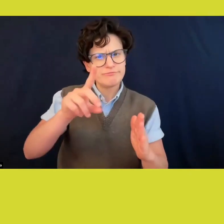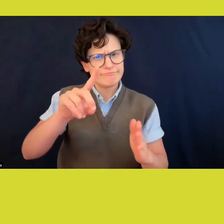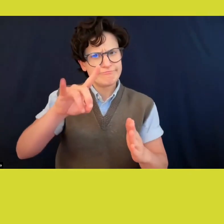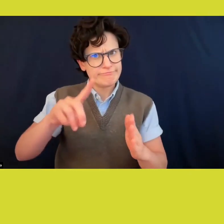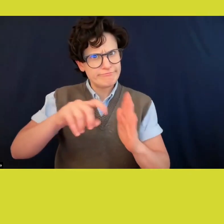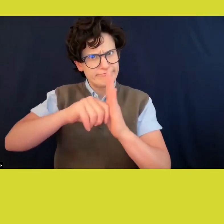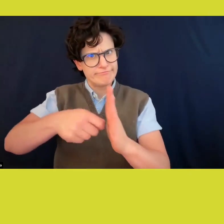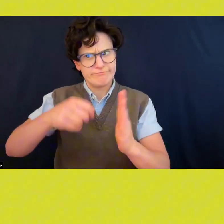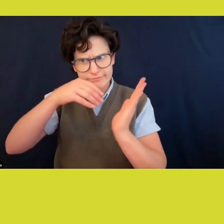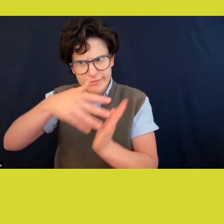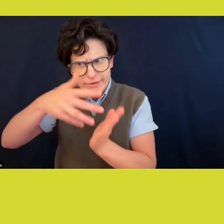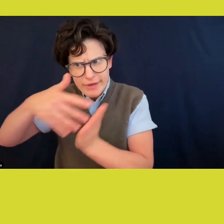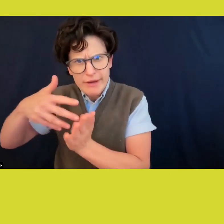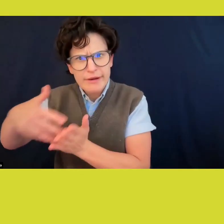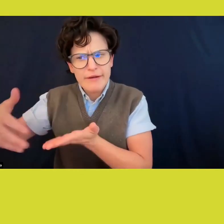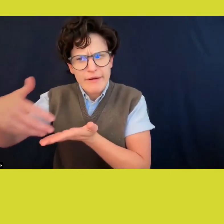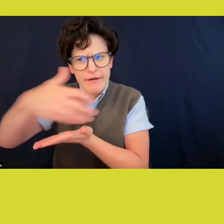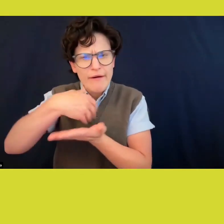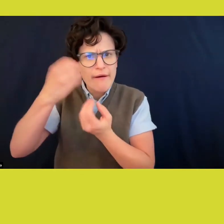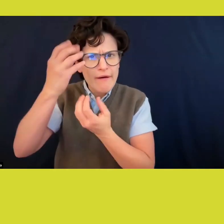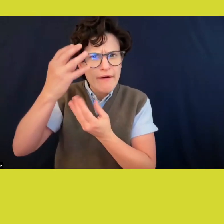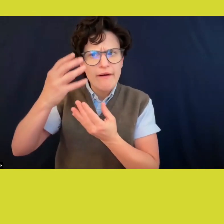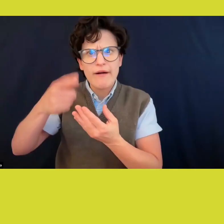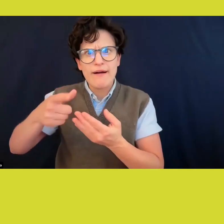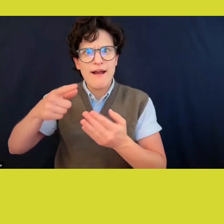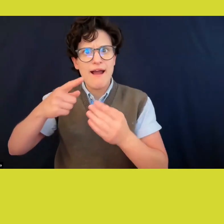effectiveness of Housing First in early years. And